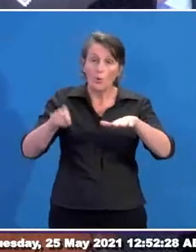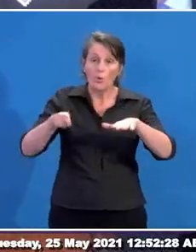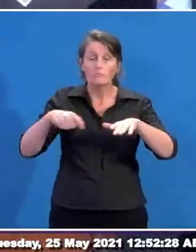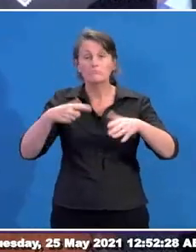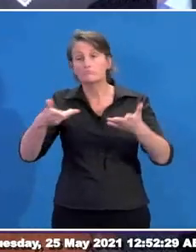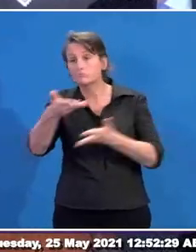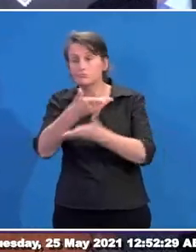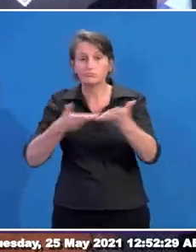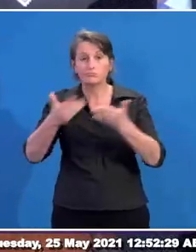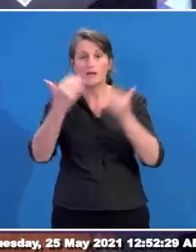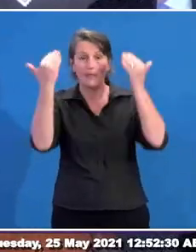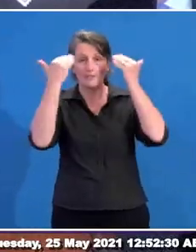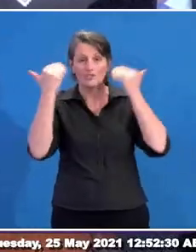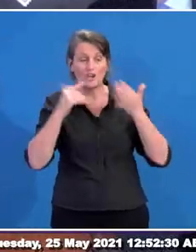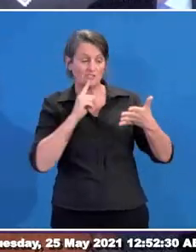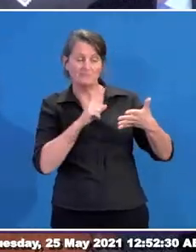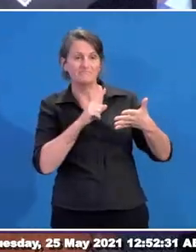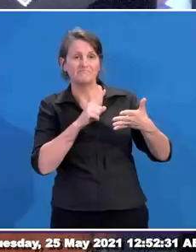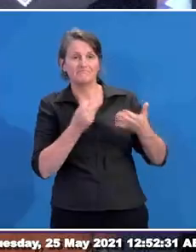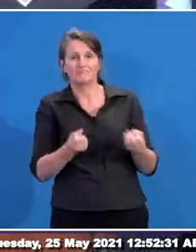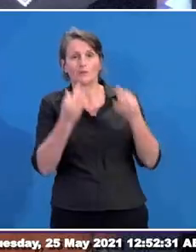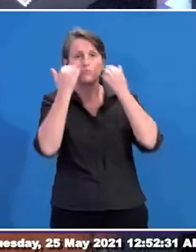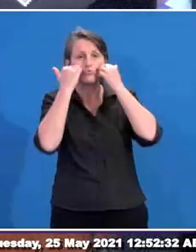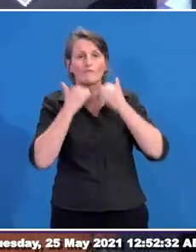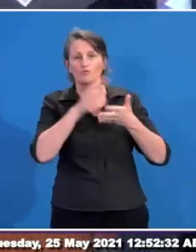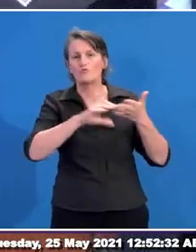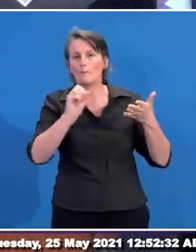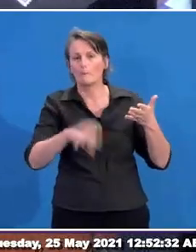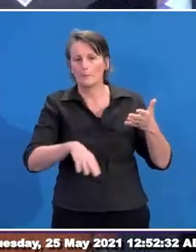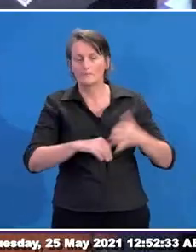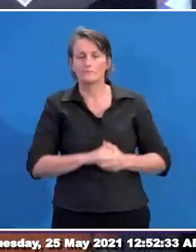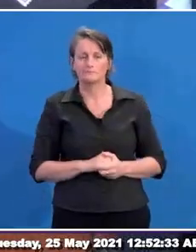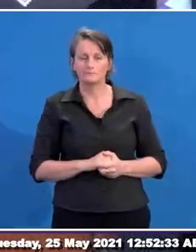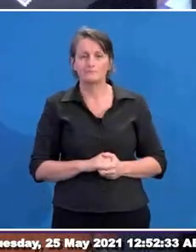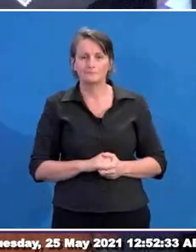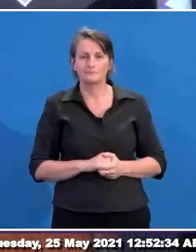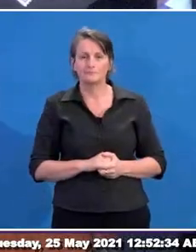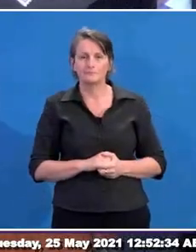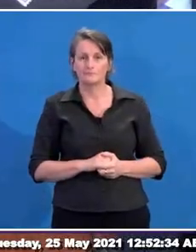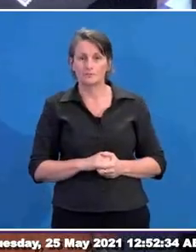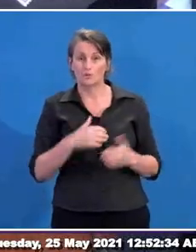So they are allegations and you've set out those allegations in paragraph 50.